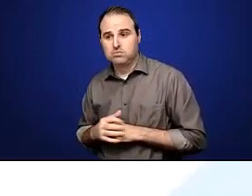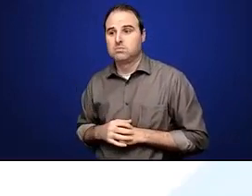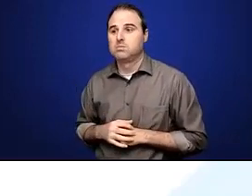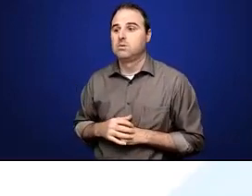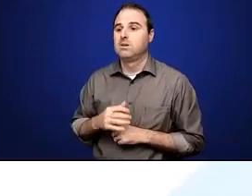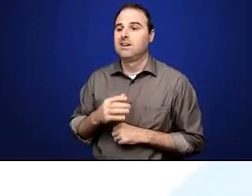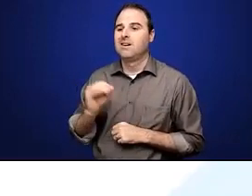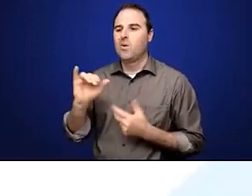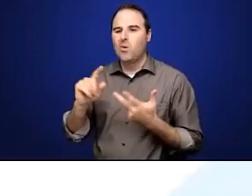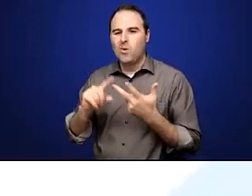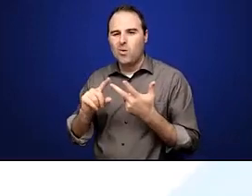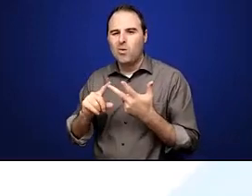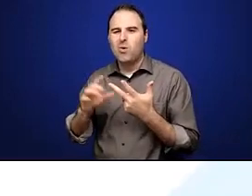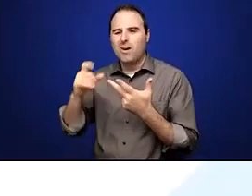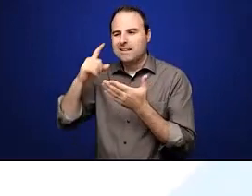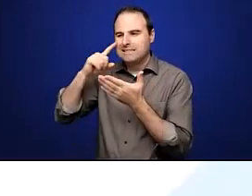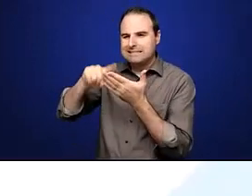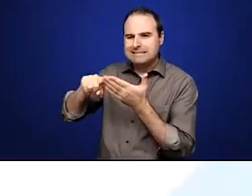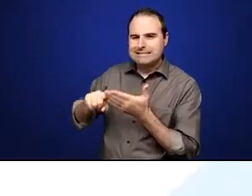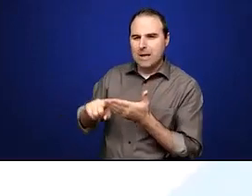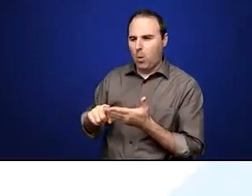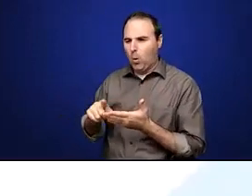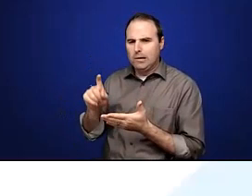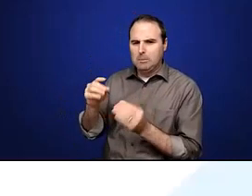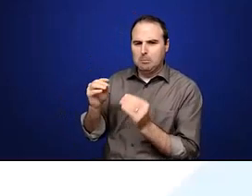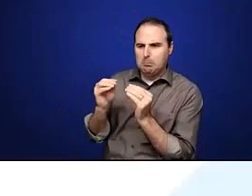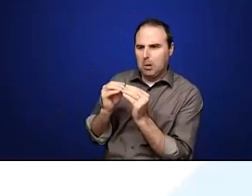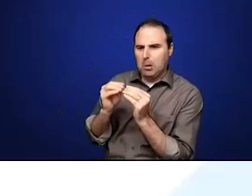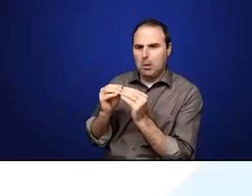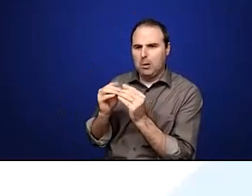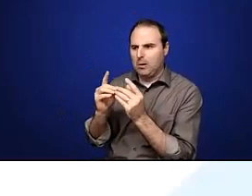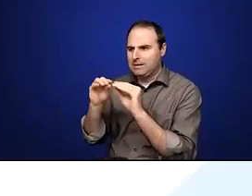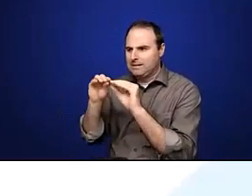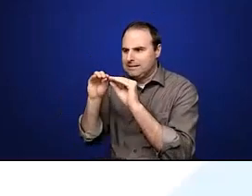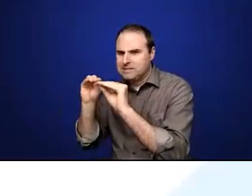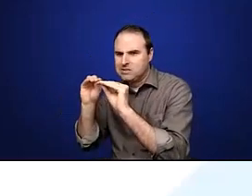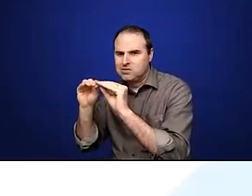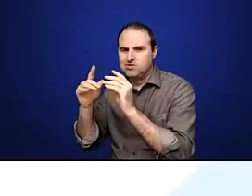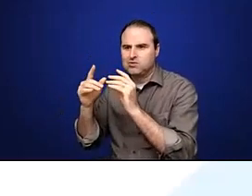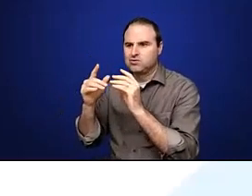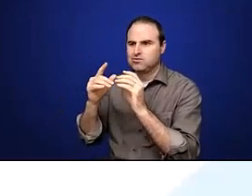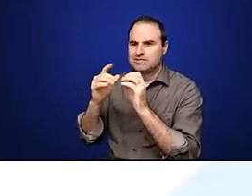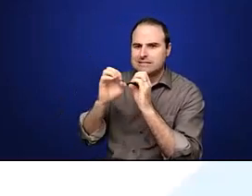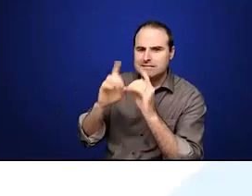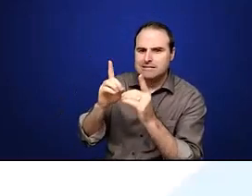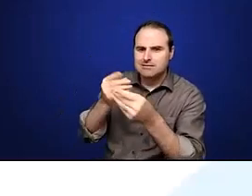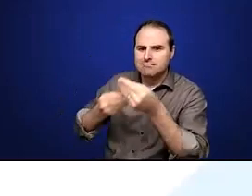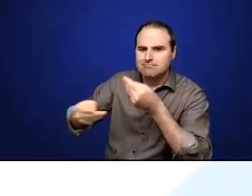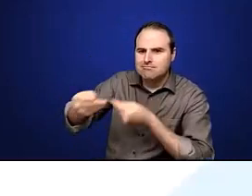and where there's needs to facilitate that knowledge exchange to implement best practices throughout the area.